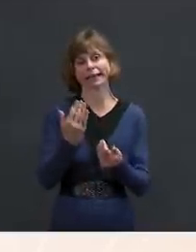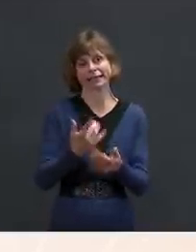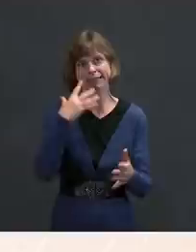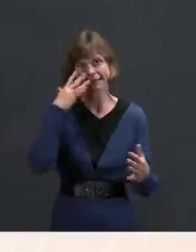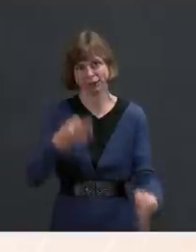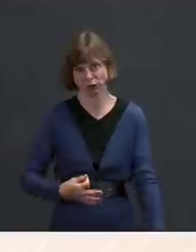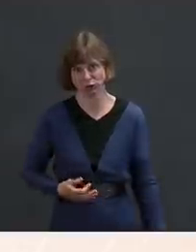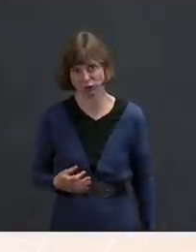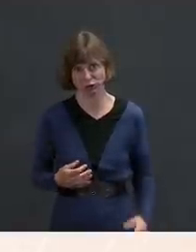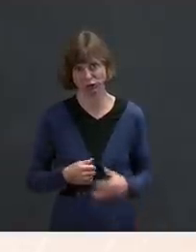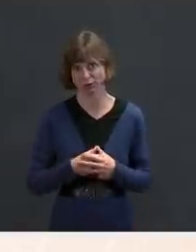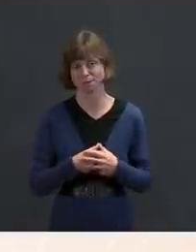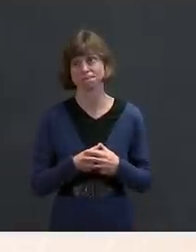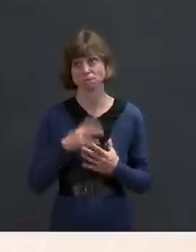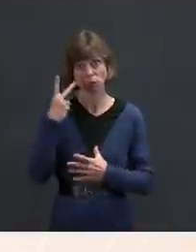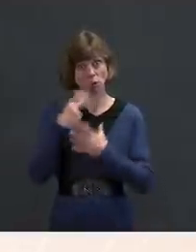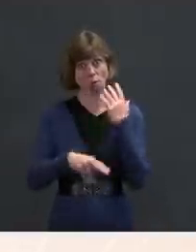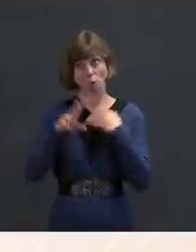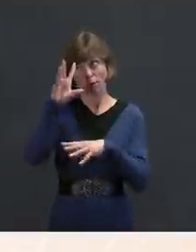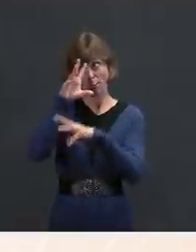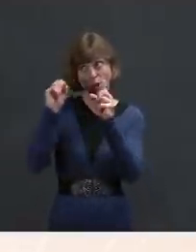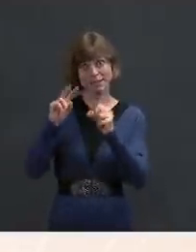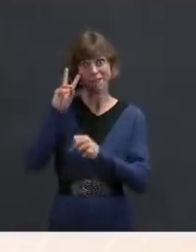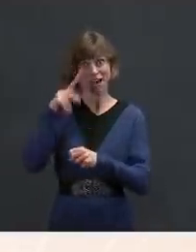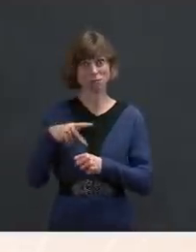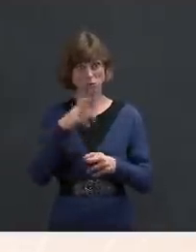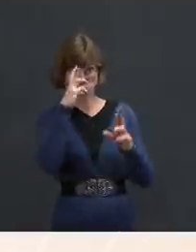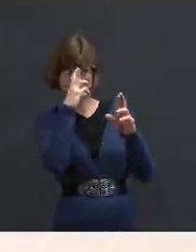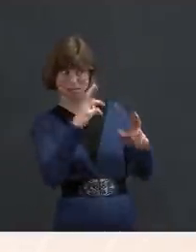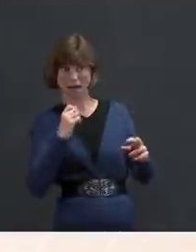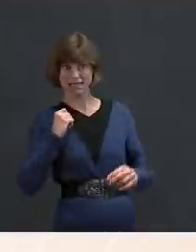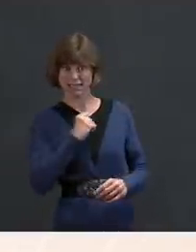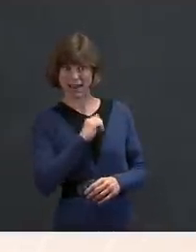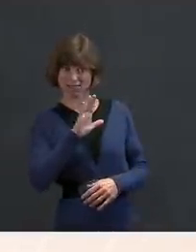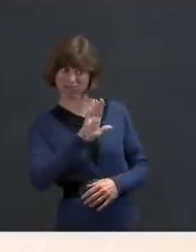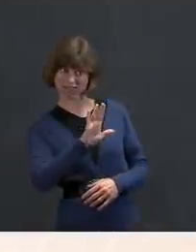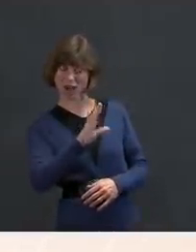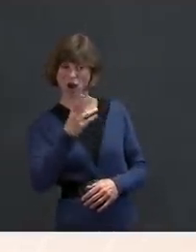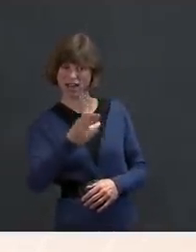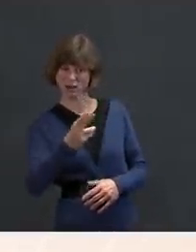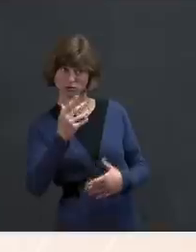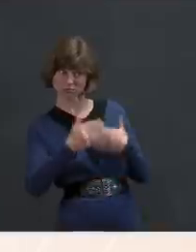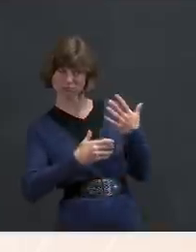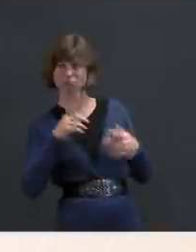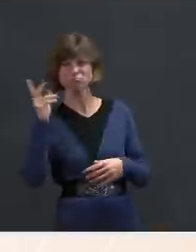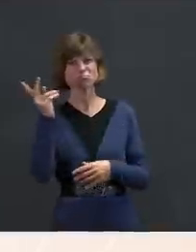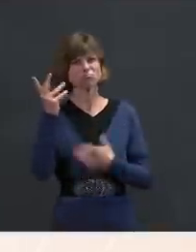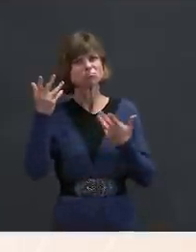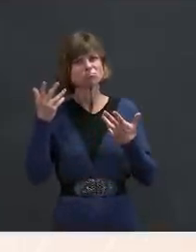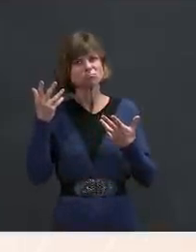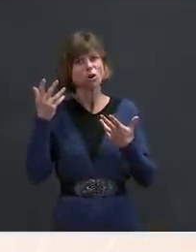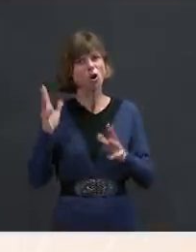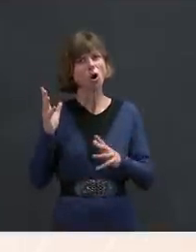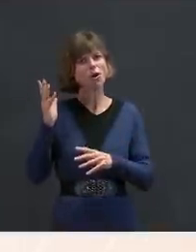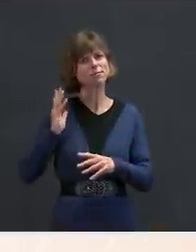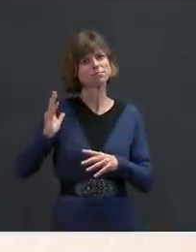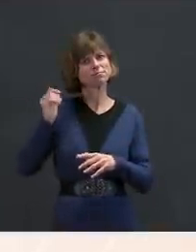both respect the history of the Senate. They are -- both formally served in the Senate, and that's not an action we intend to take.